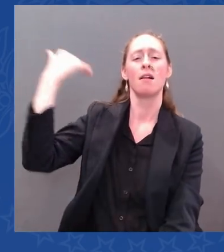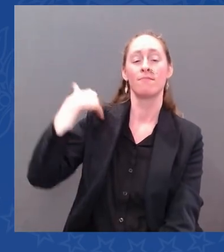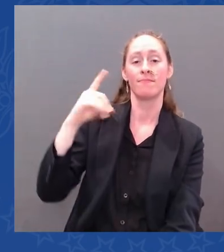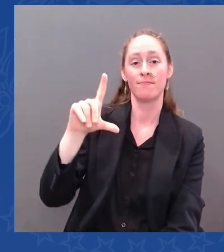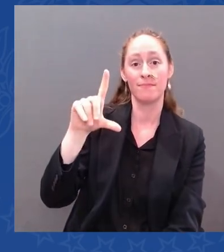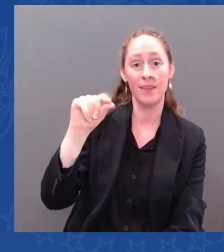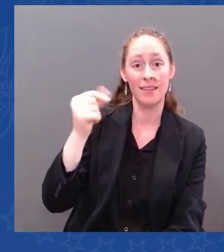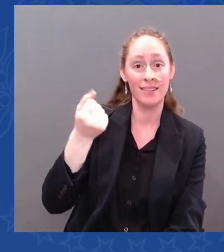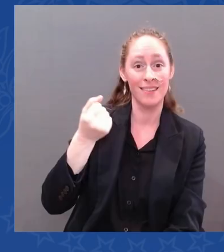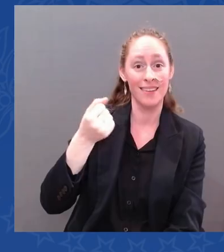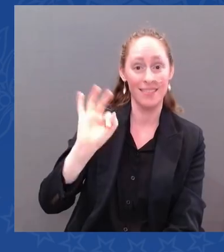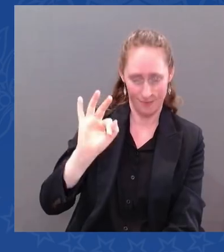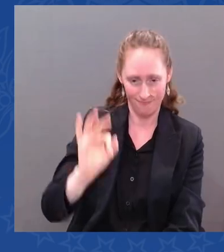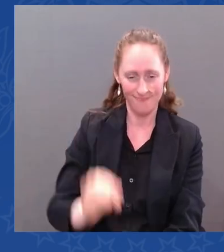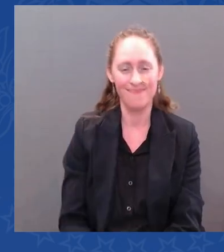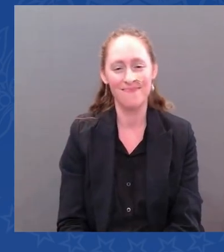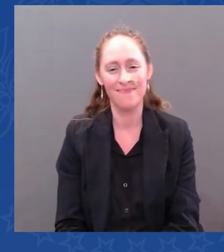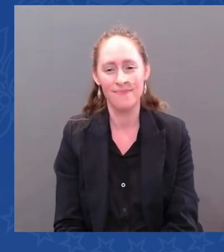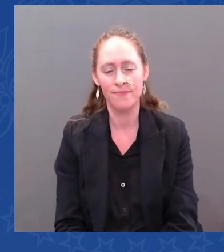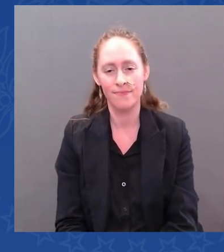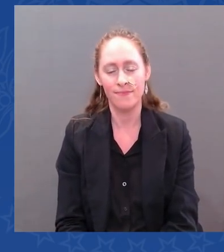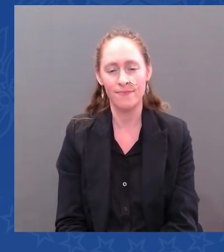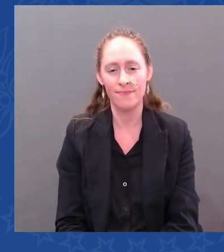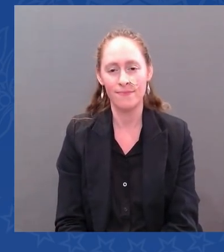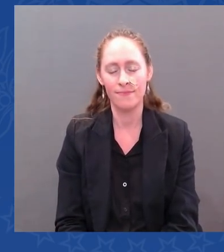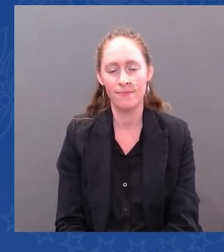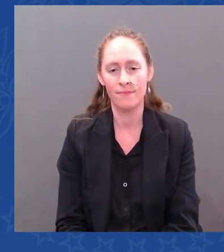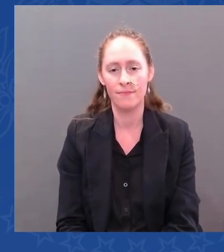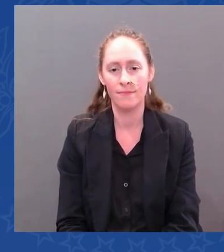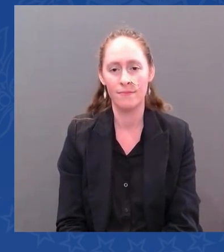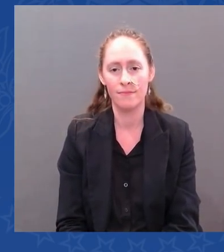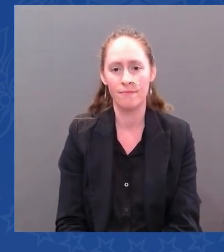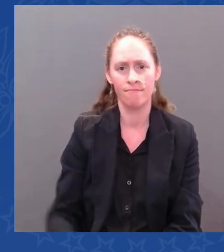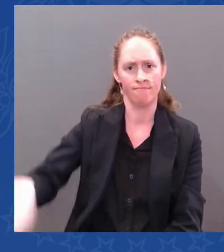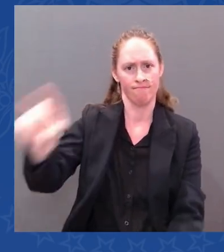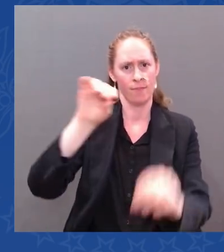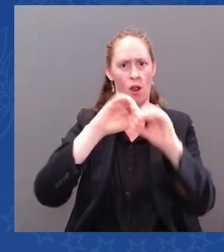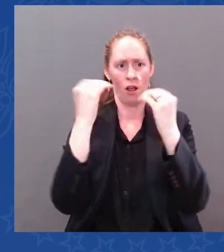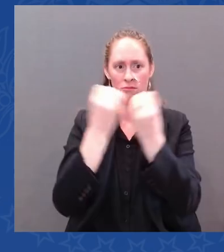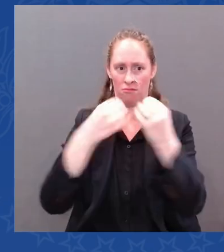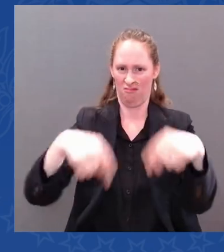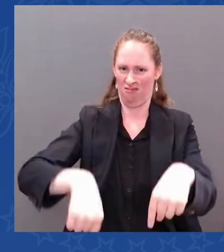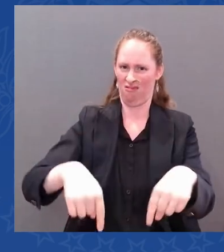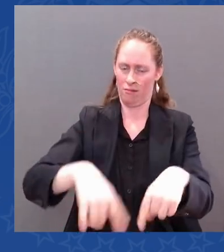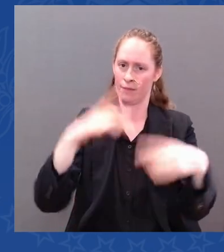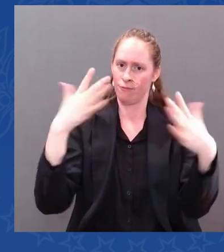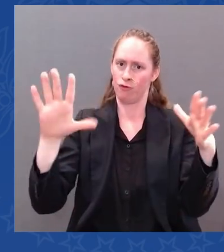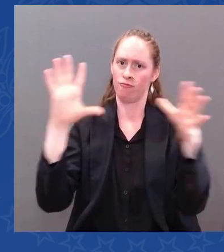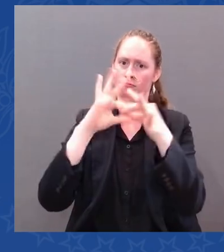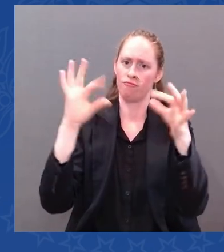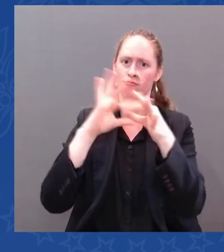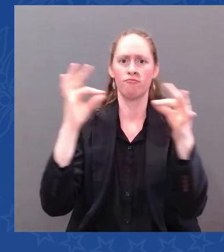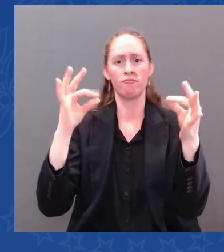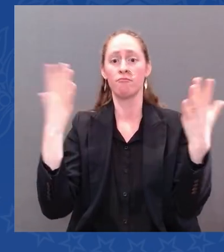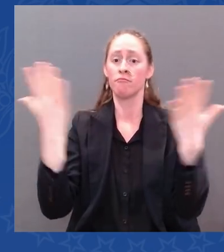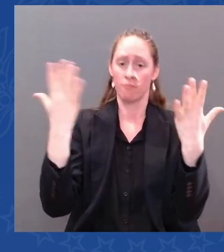with a signature of almost everyone in this room. And it says, quote, "America deserves an economy that allows each person to succeed